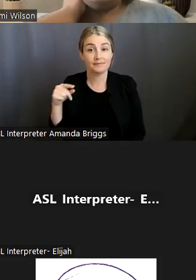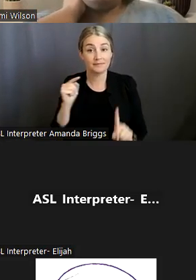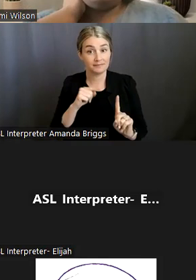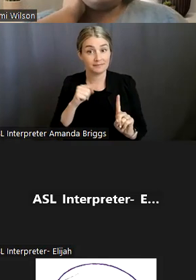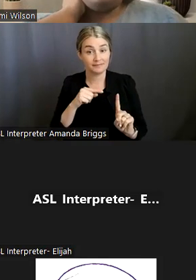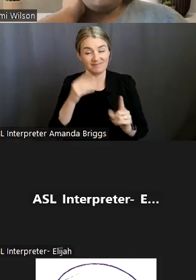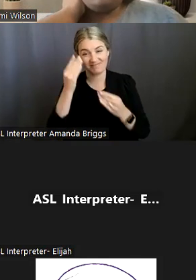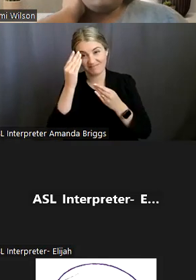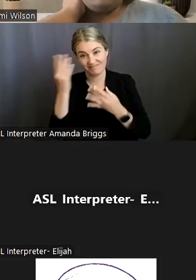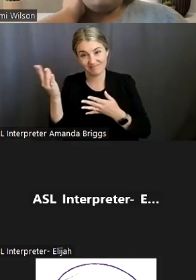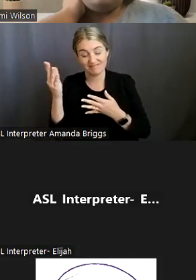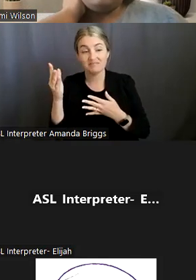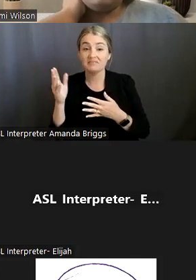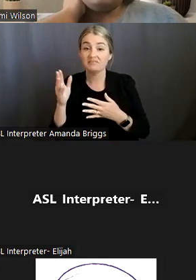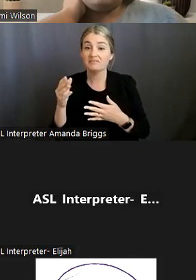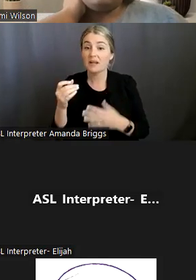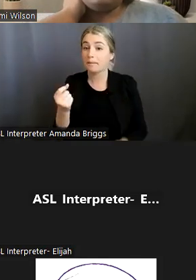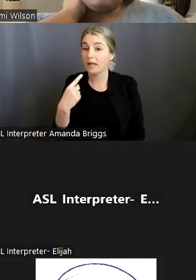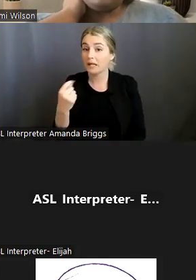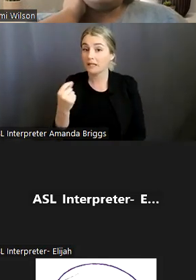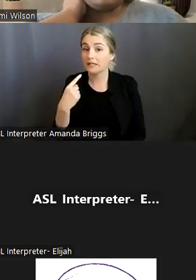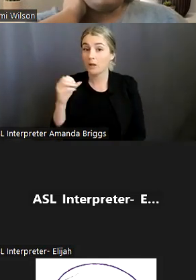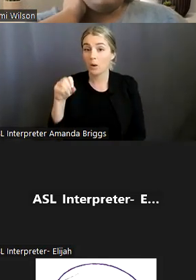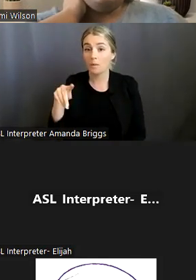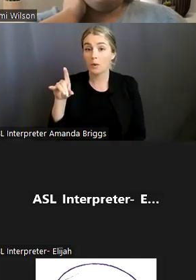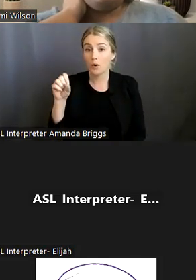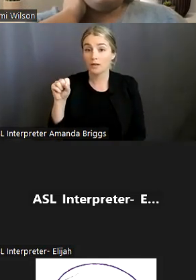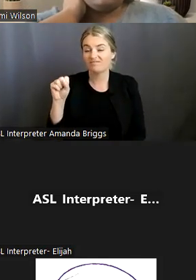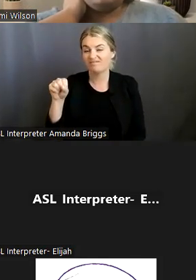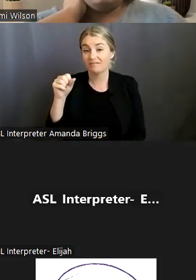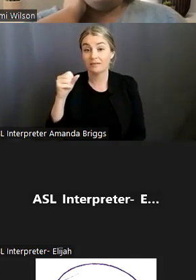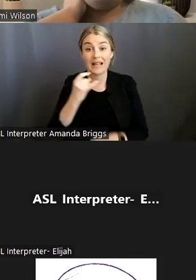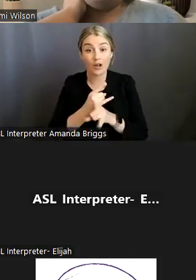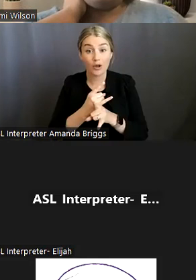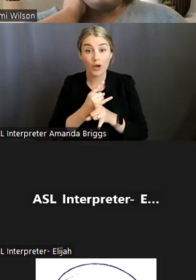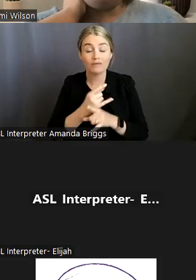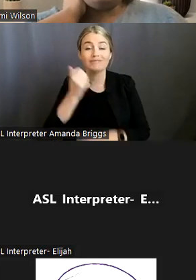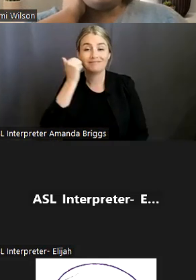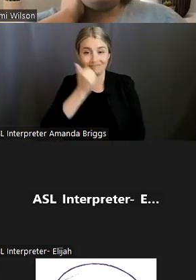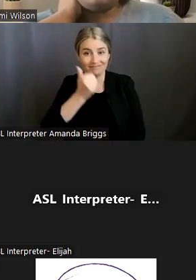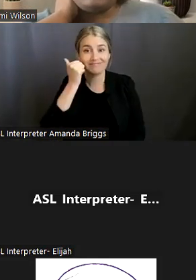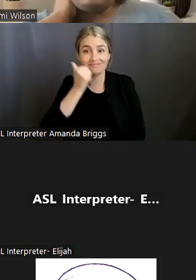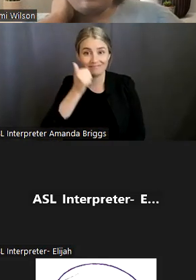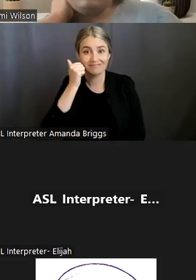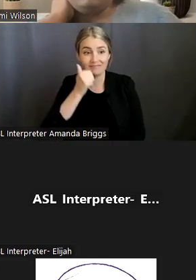she uses opioid pills and alcohol daily. She's prescribed benzodiazepines